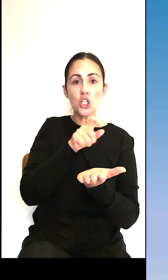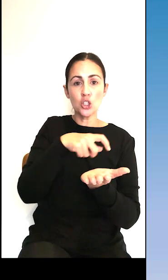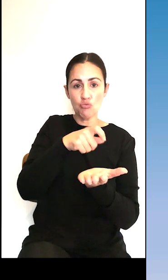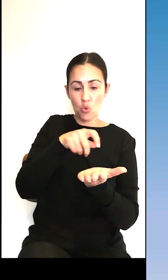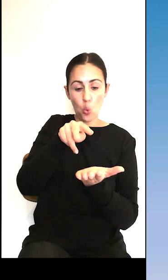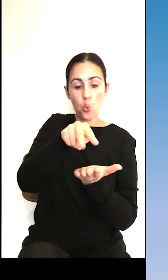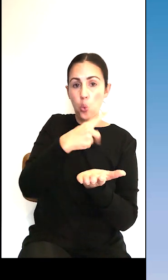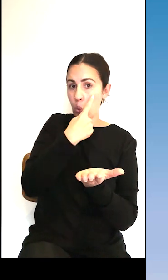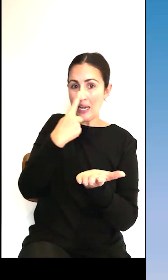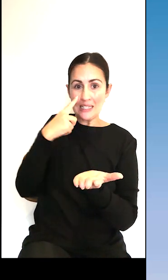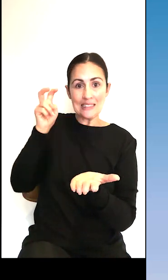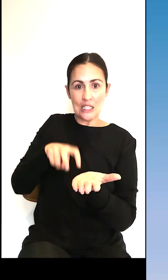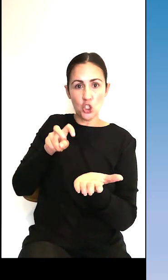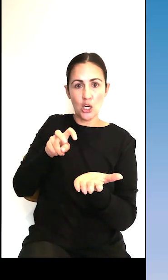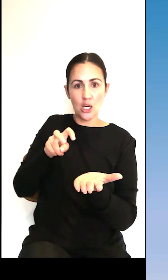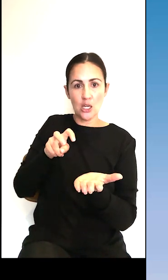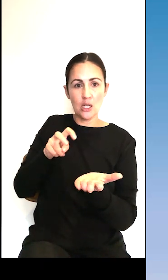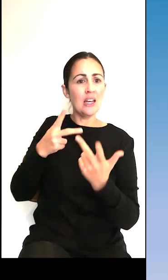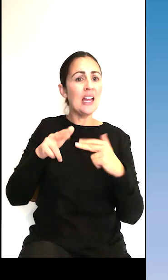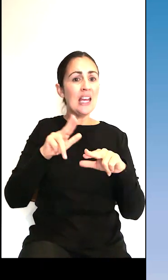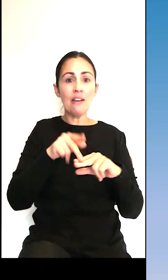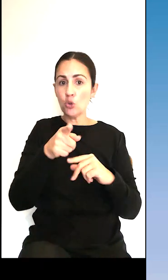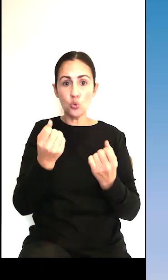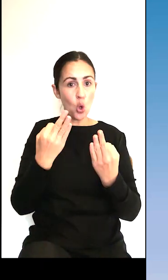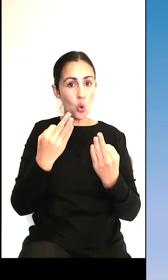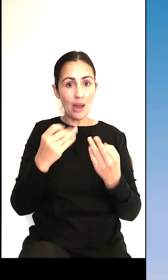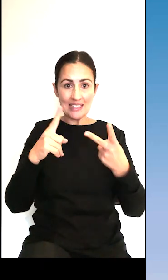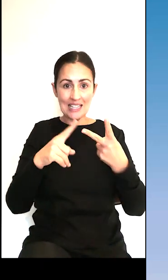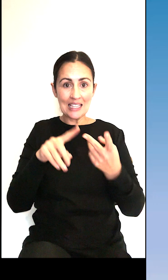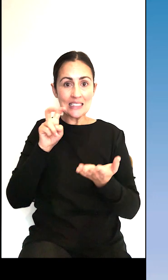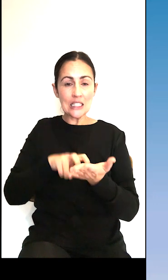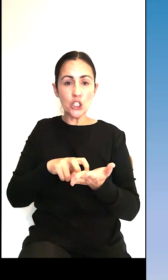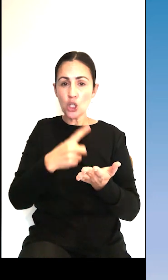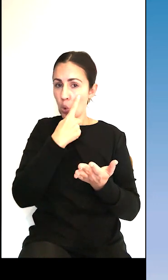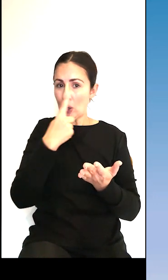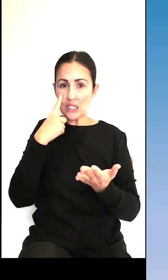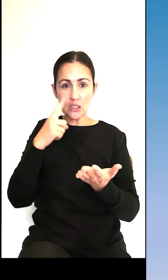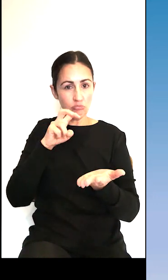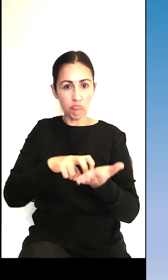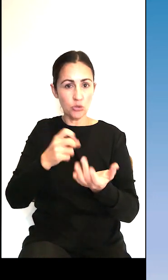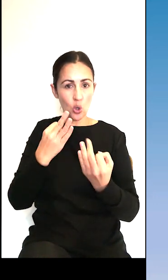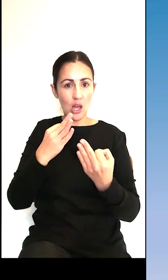we wouldn't see that there would be any issue if somebody didn't have a document signed or witnessed and uploading it, because